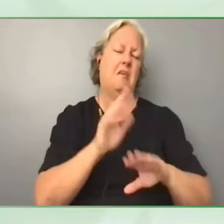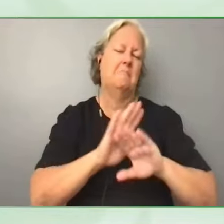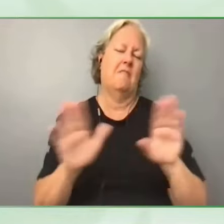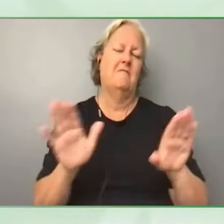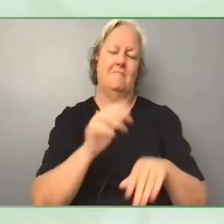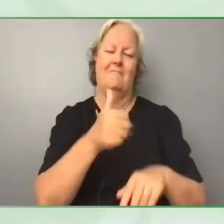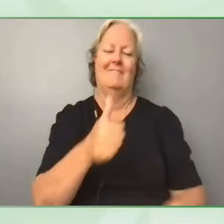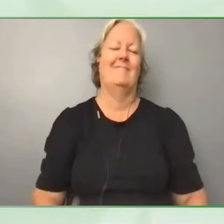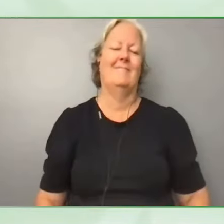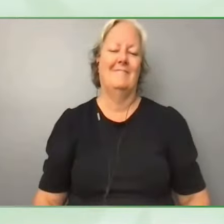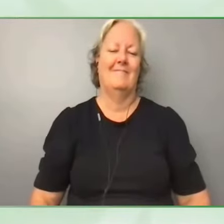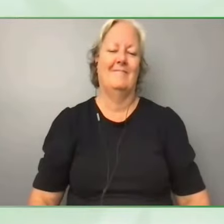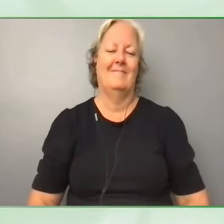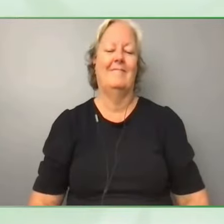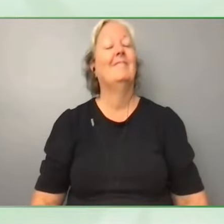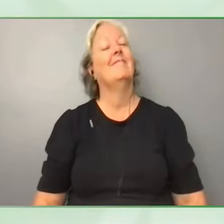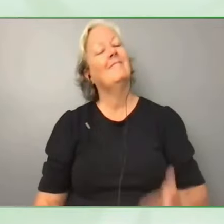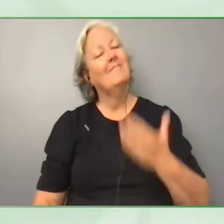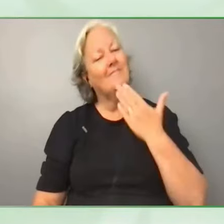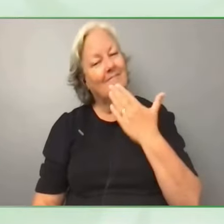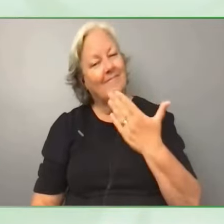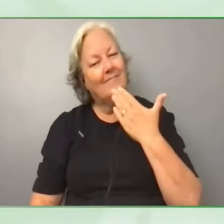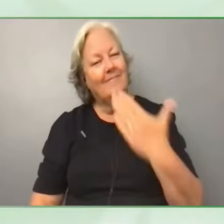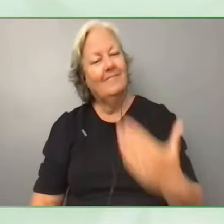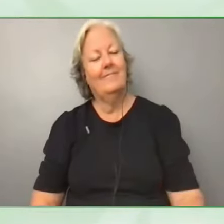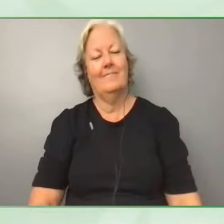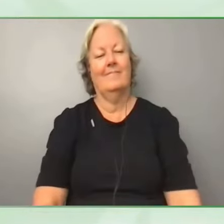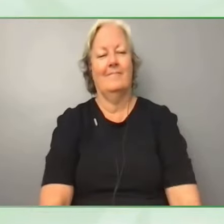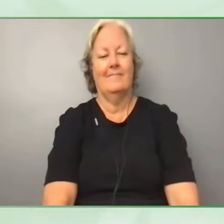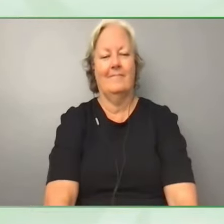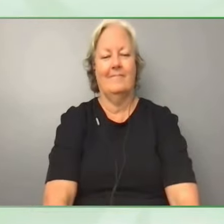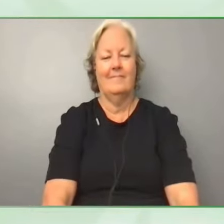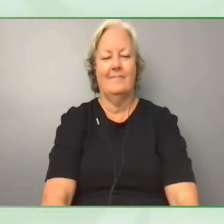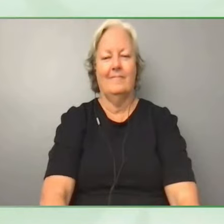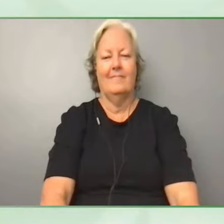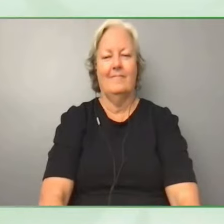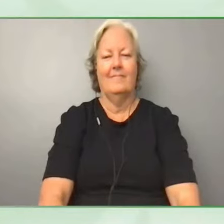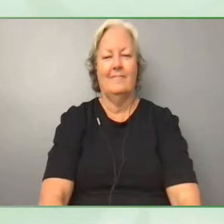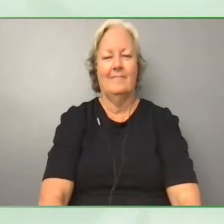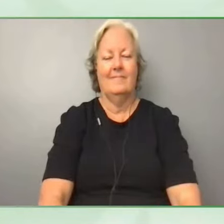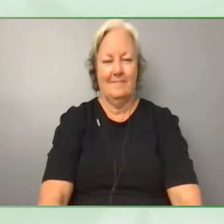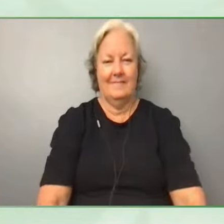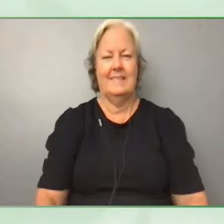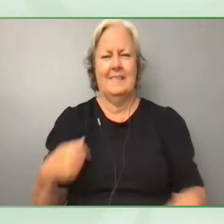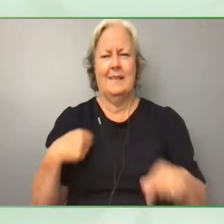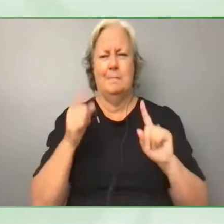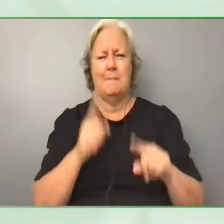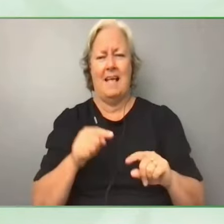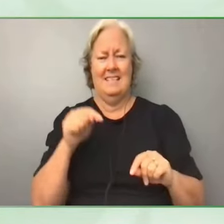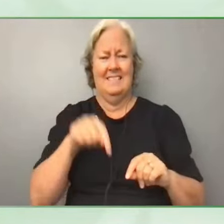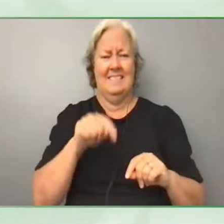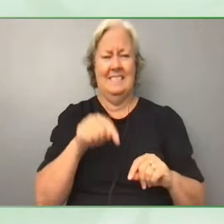Thank you very much. We slowly have to bring this discussion to an end.